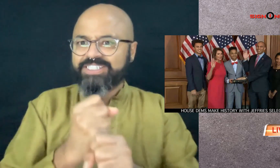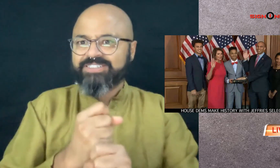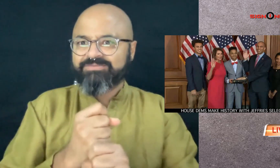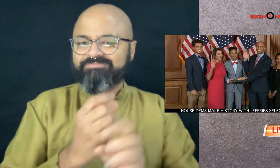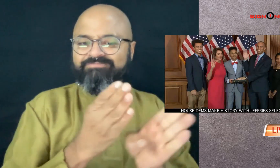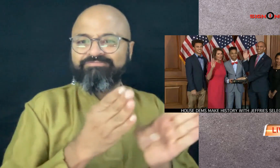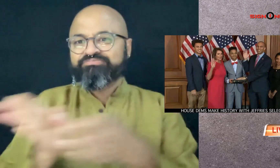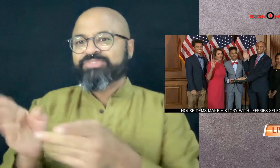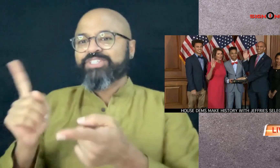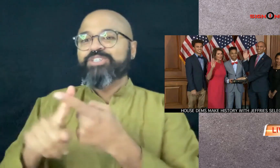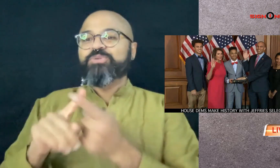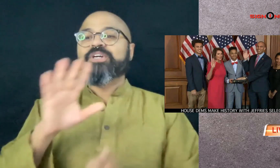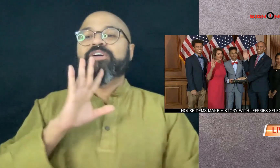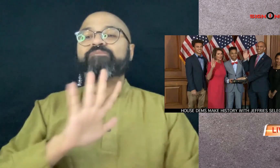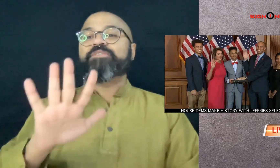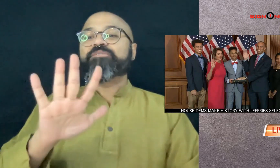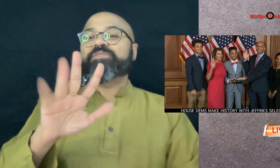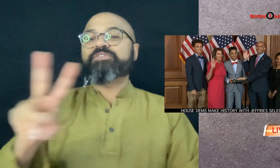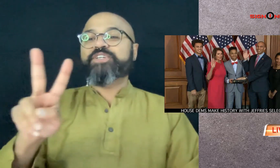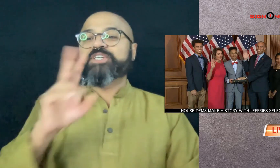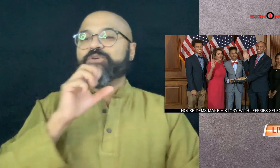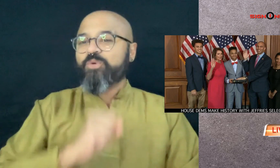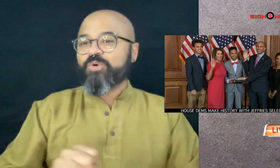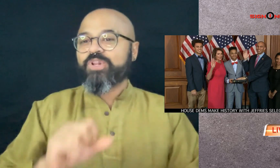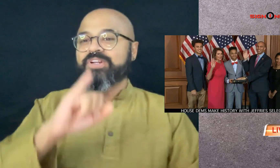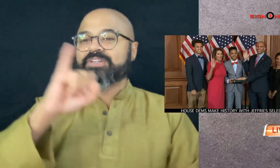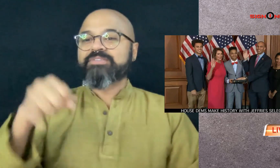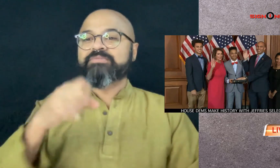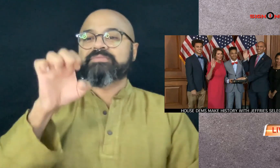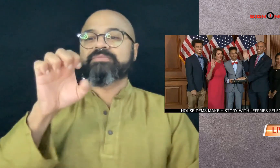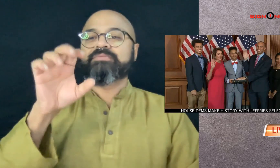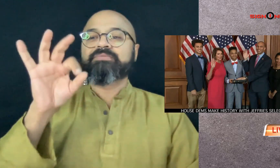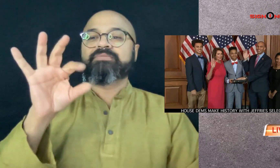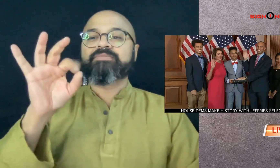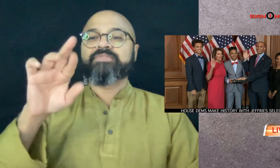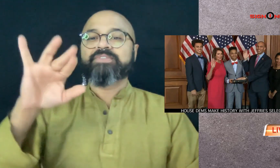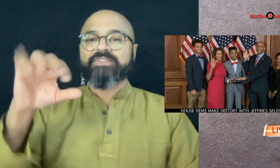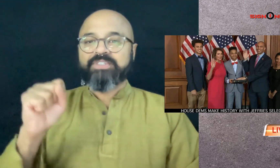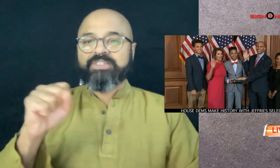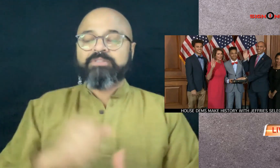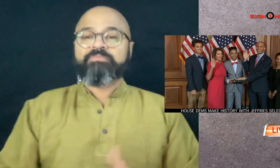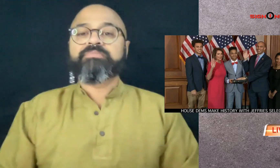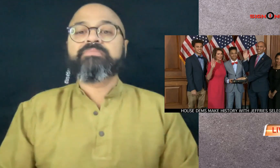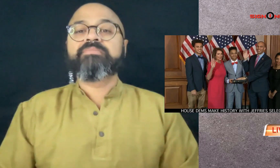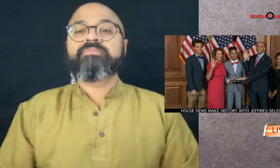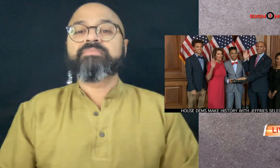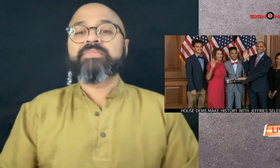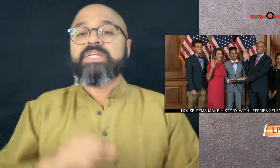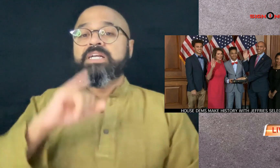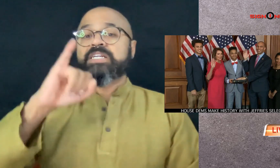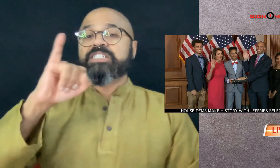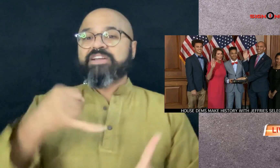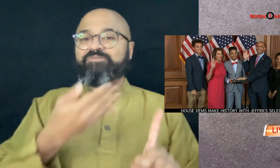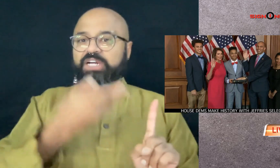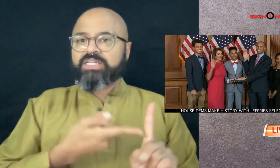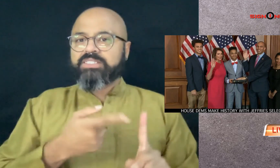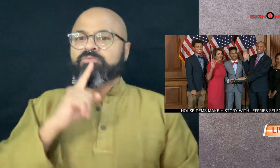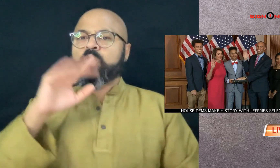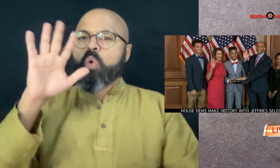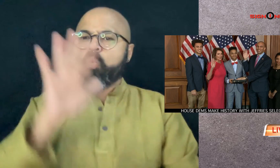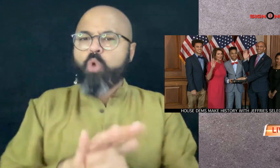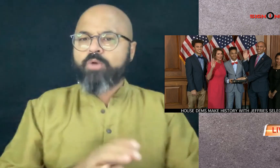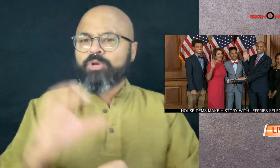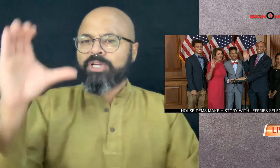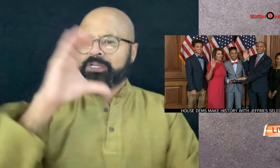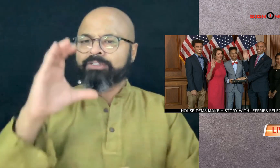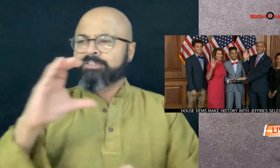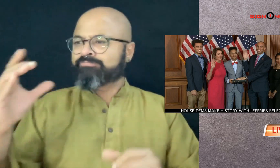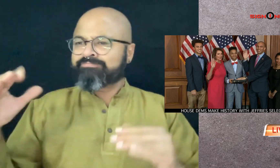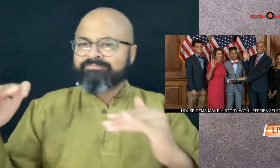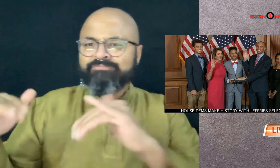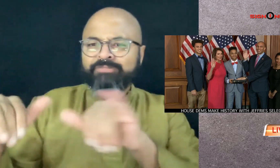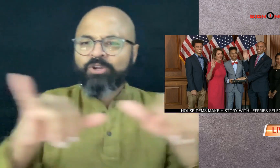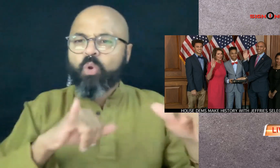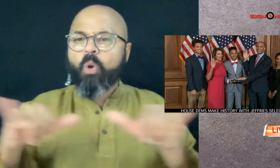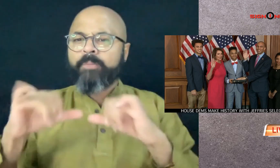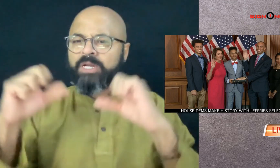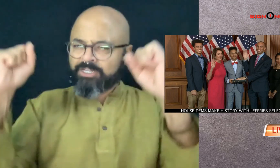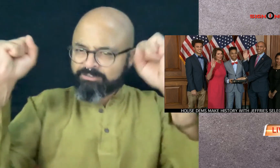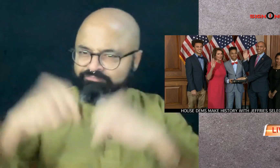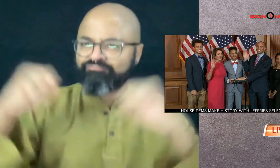Jeffries Jeffries is vowing to seek common ground with